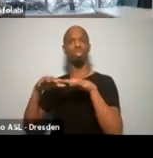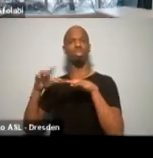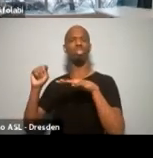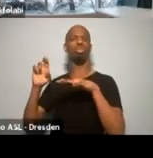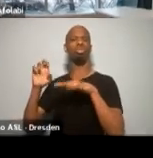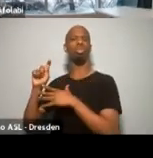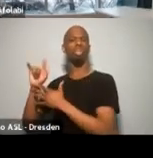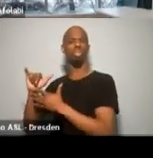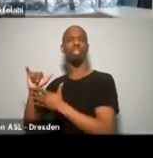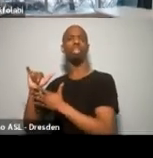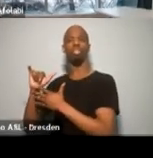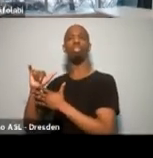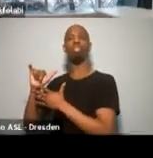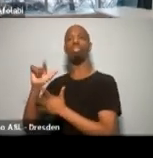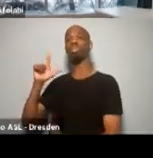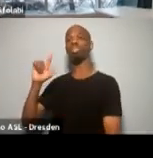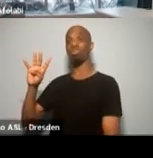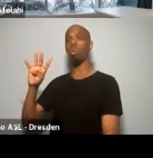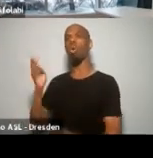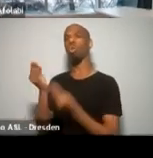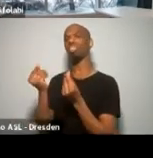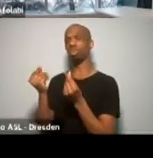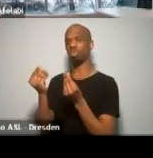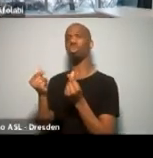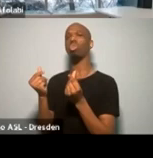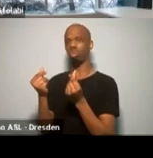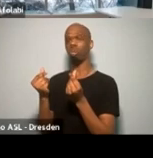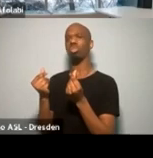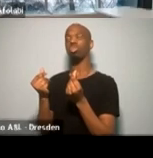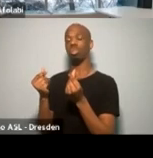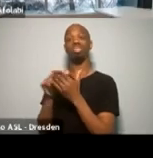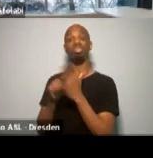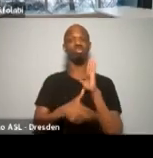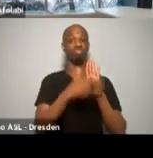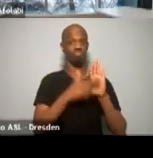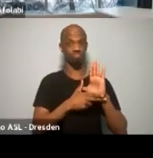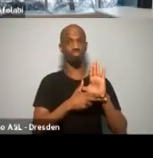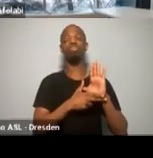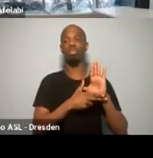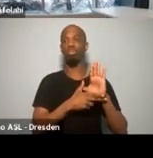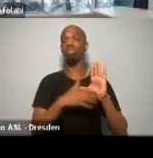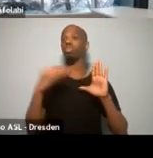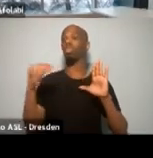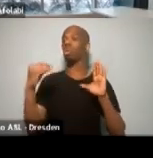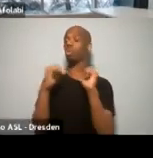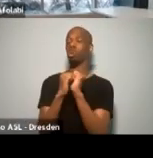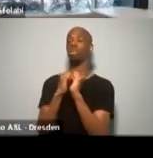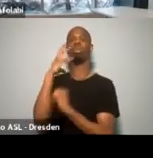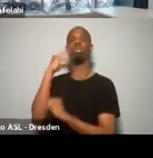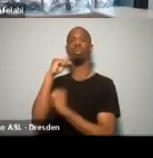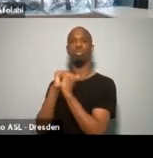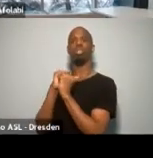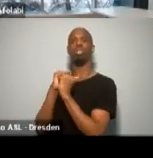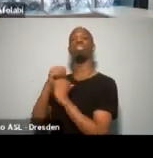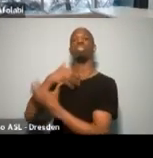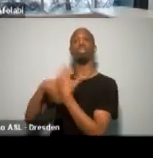and with our two faculties, social work and nursing, partially in Saskatoon,